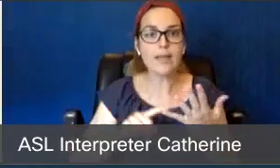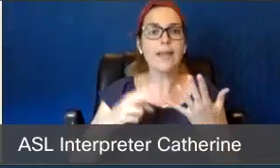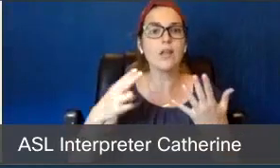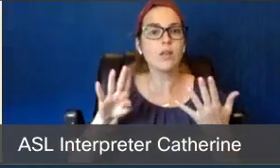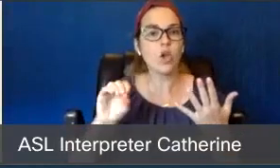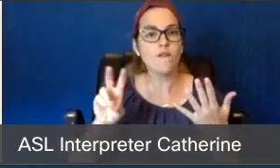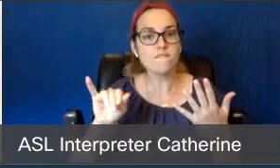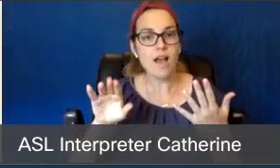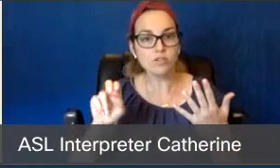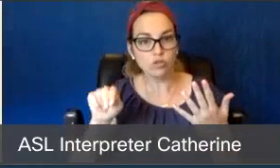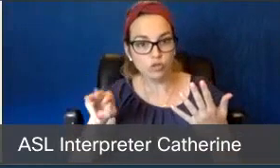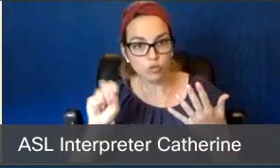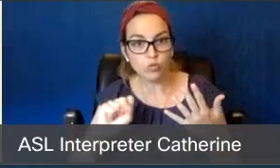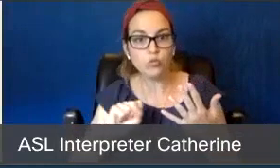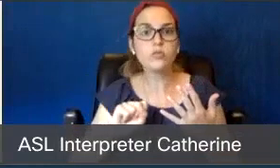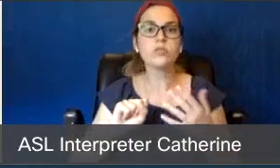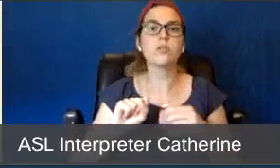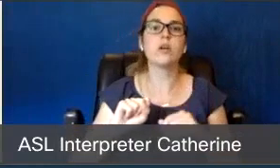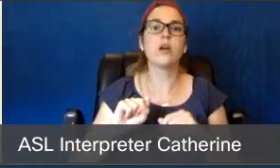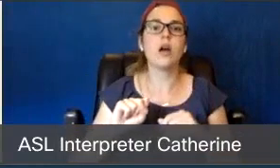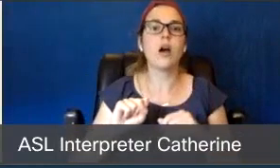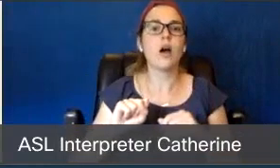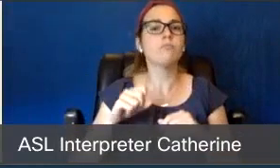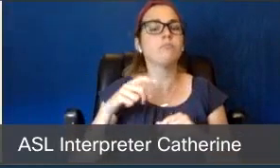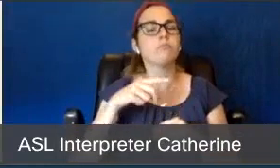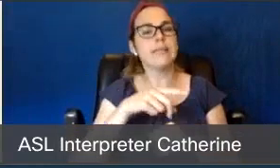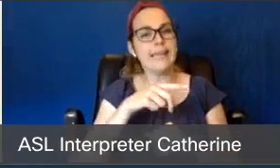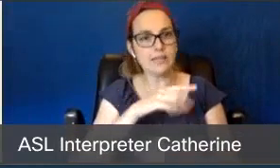and on the topic of breaking the shame and stigma of addiction.